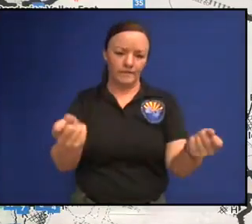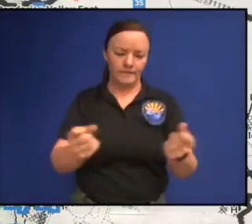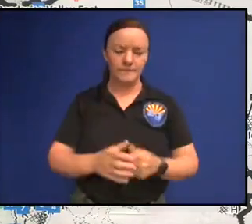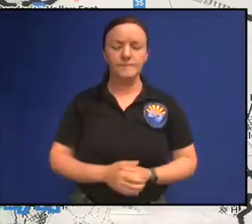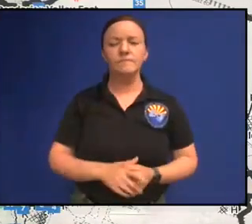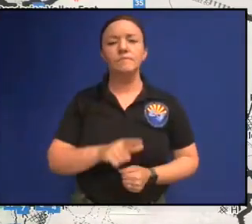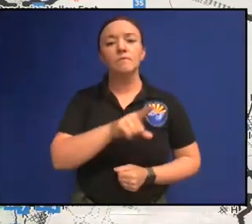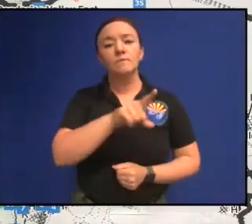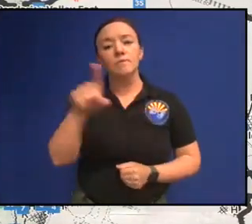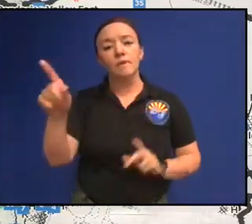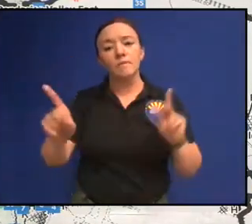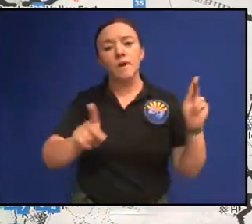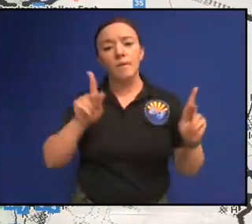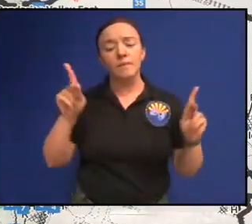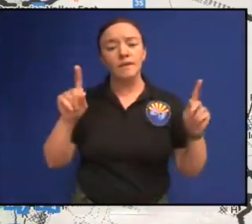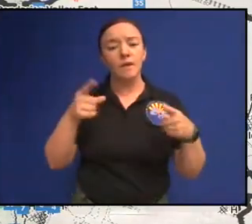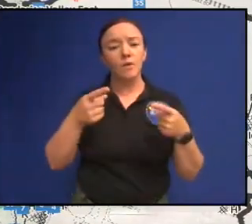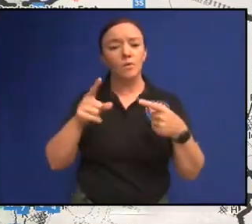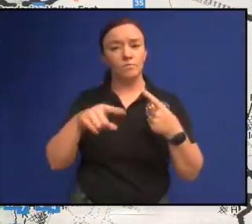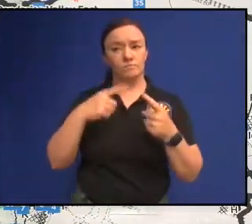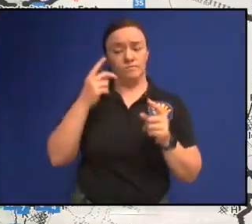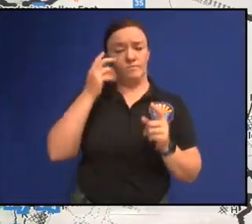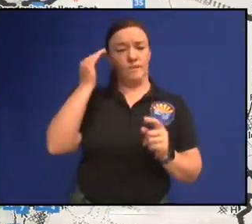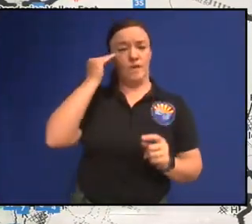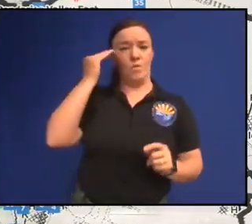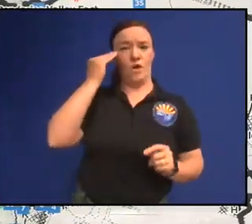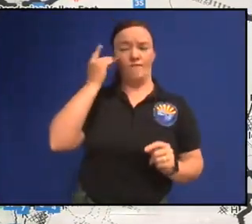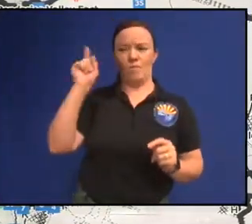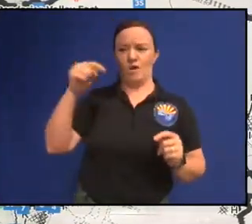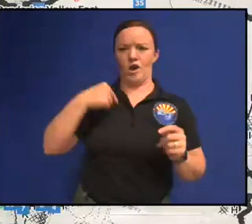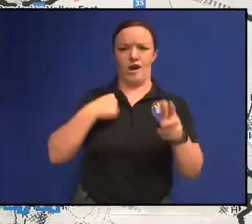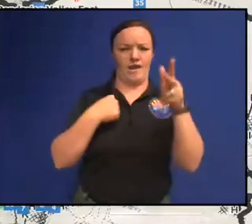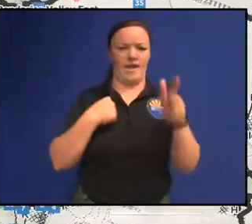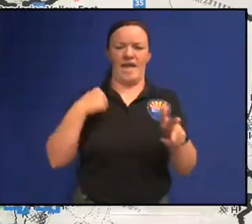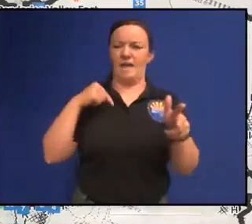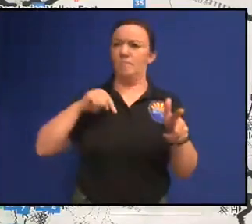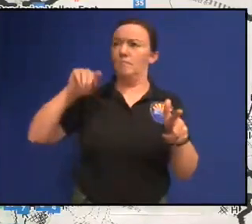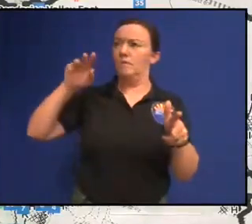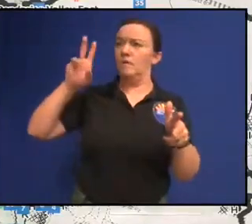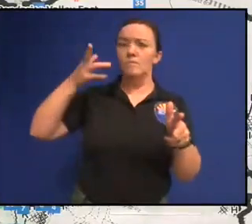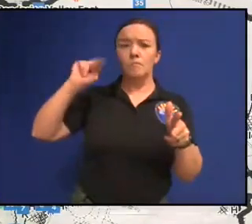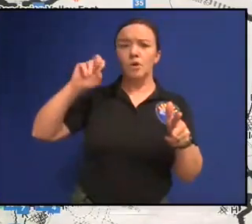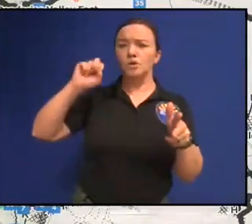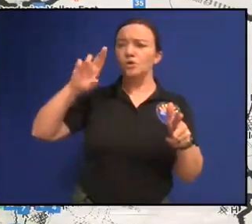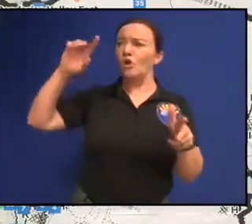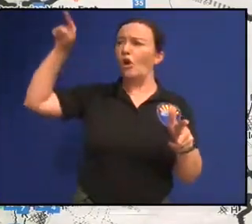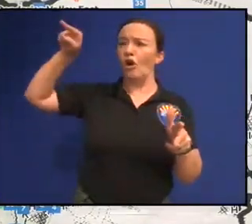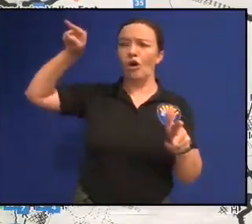RELATION TO THAT AND THE STORMS. IT DOESN'T TAKE A STORM RIGHT OVER TOP OF YOU TO MAKE A DIFFERENCE.